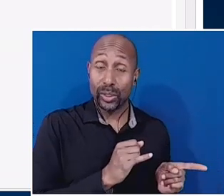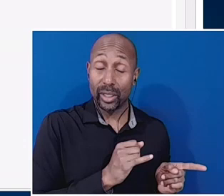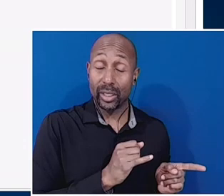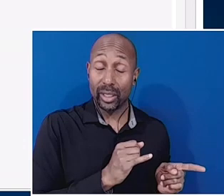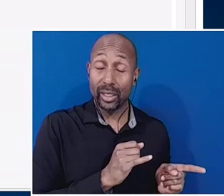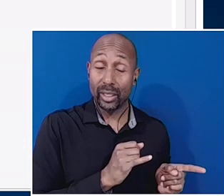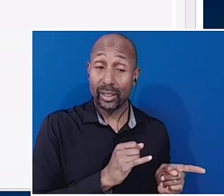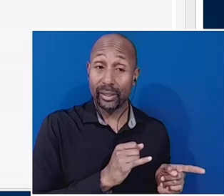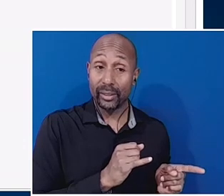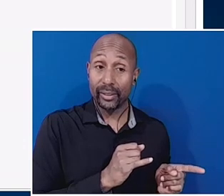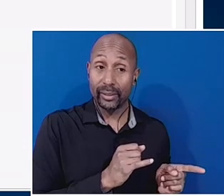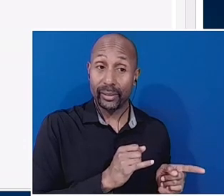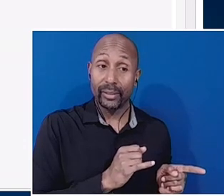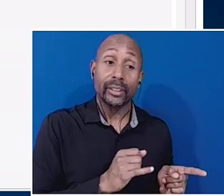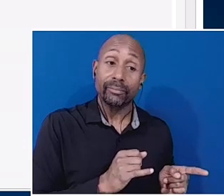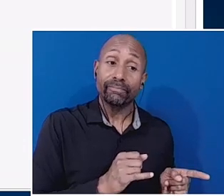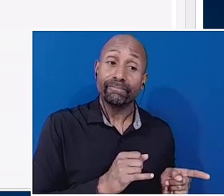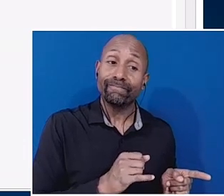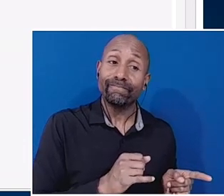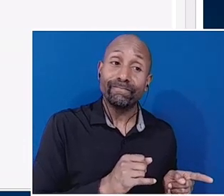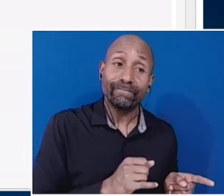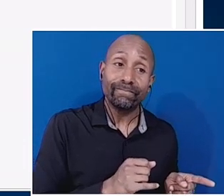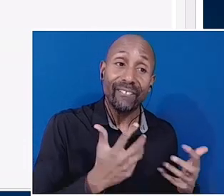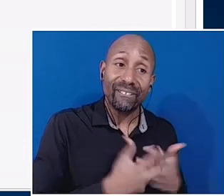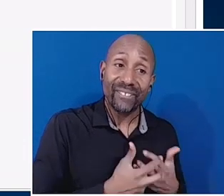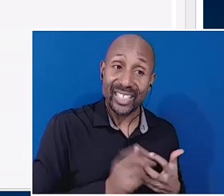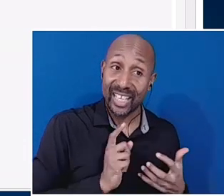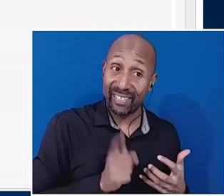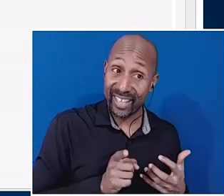these statuses, that an explanation should